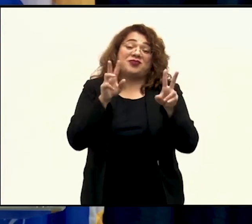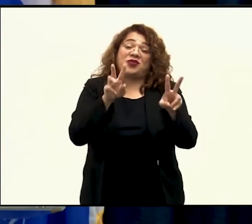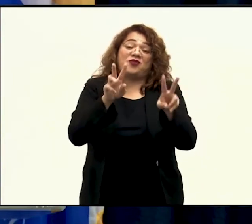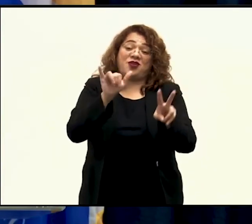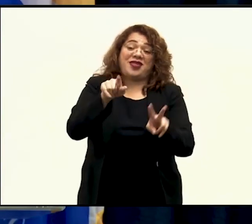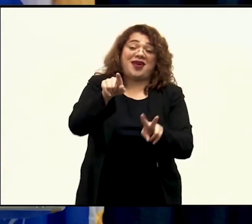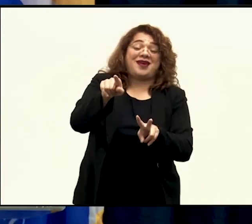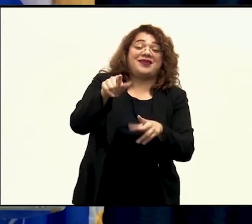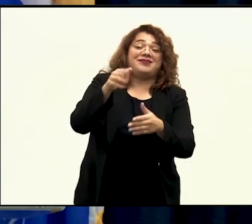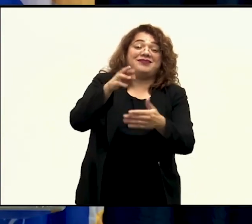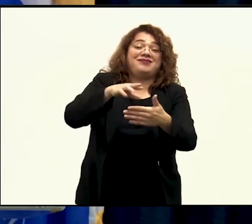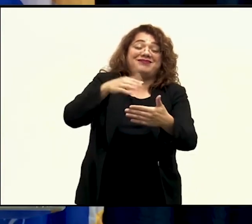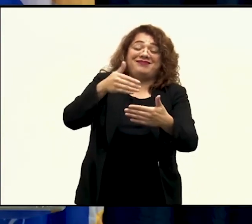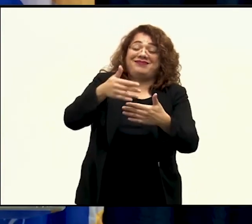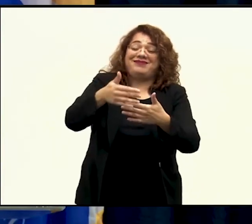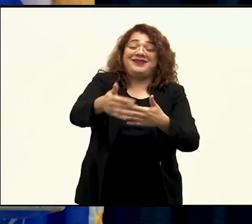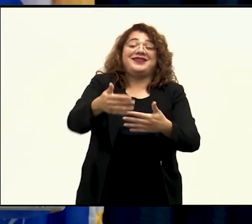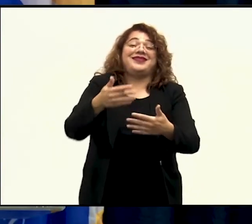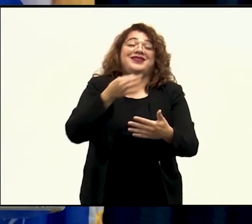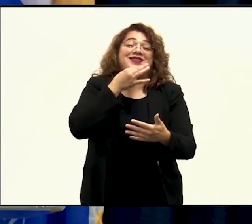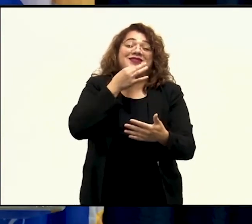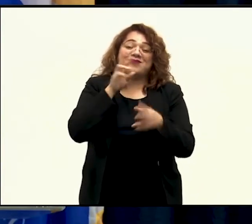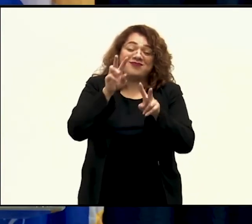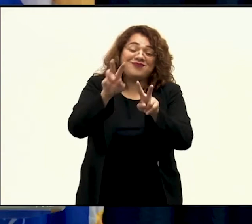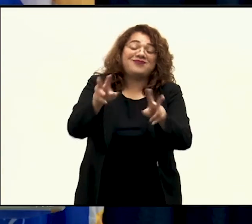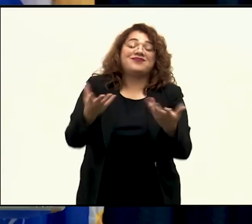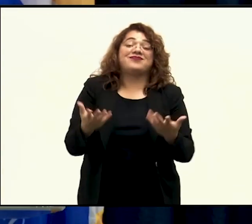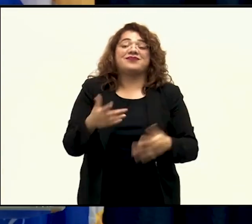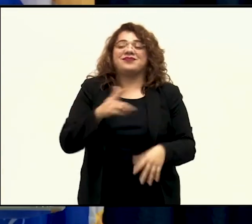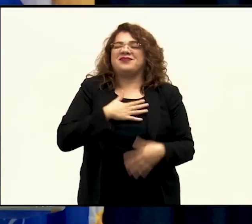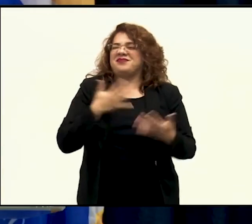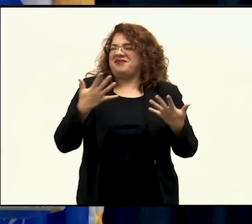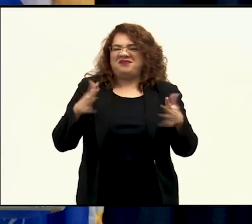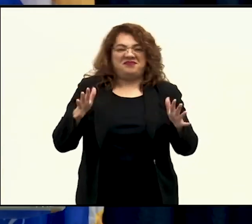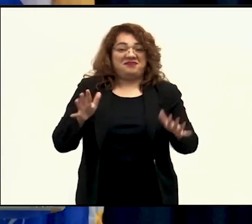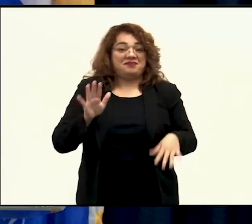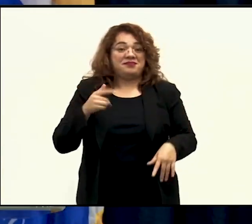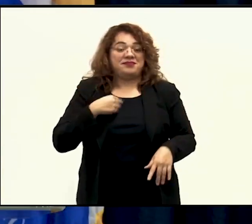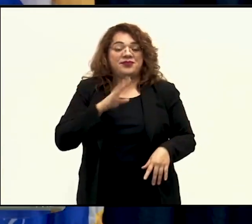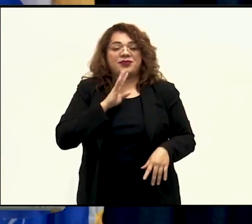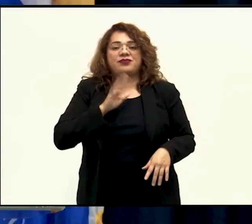We will now take questions from the media. As a reminder, there is time for one question each.